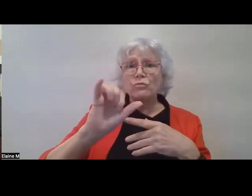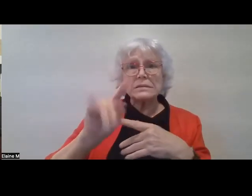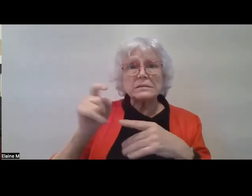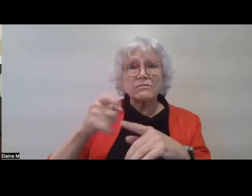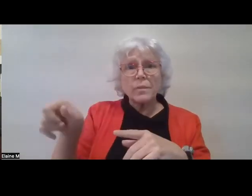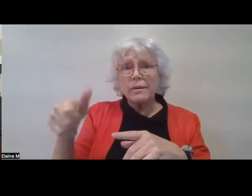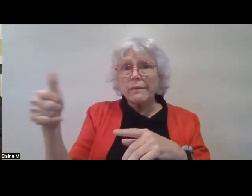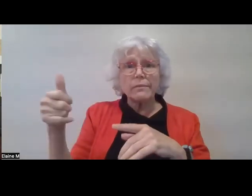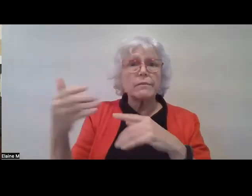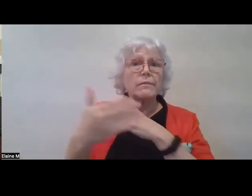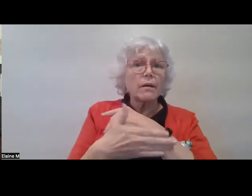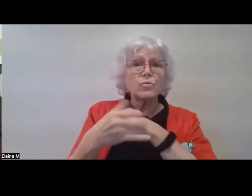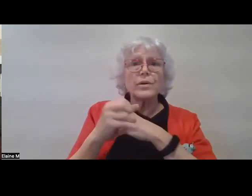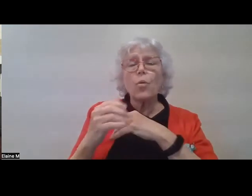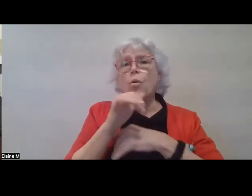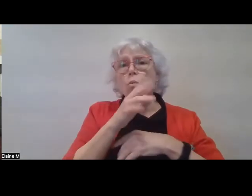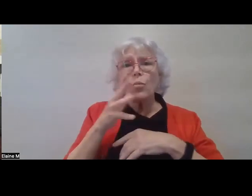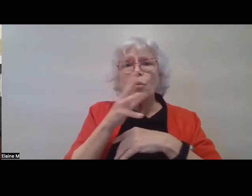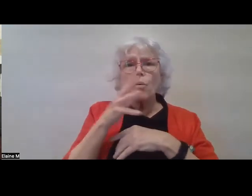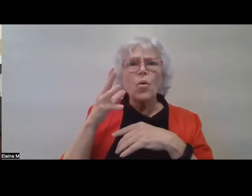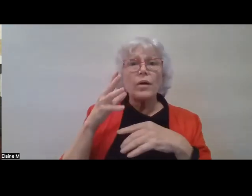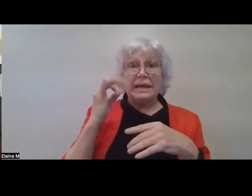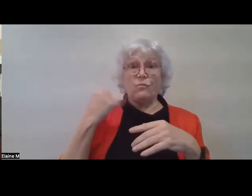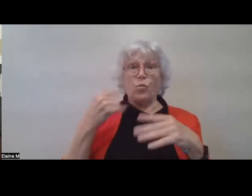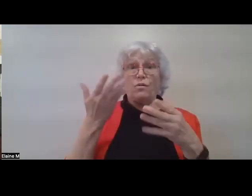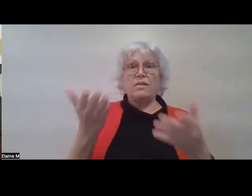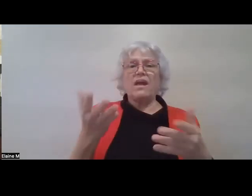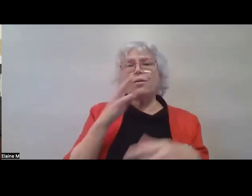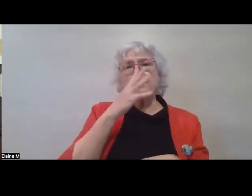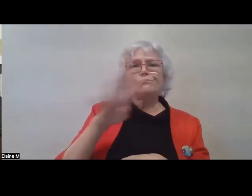always overlooked when we are present.